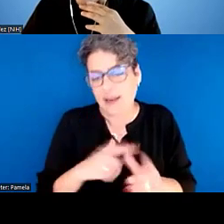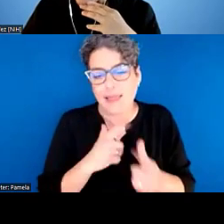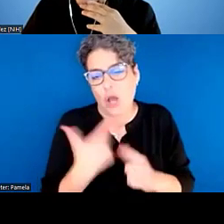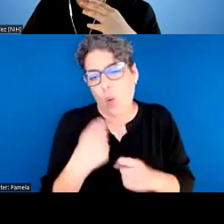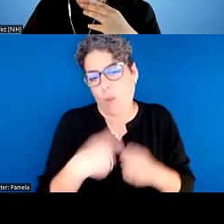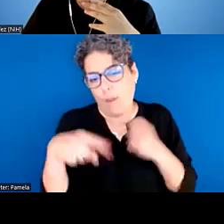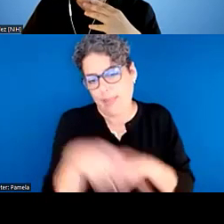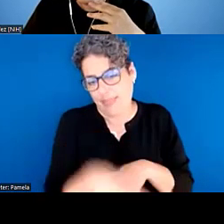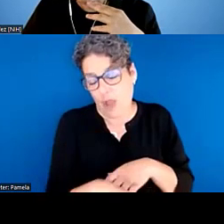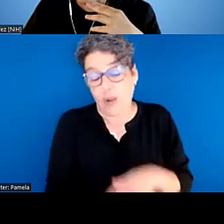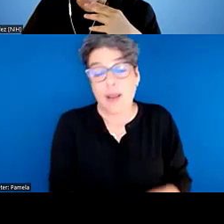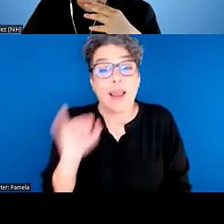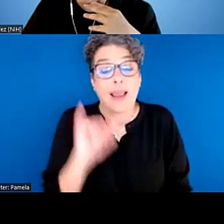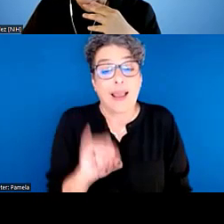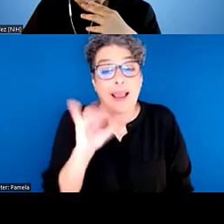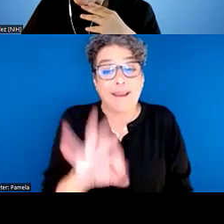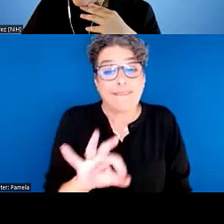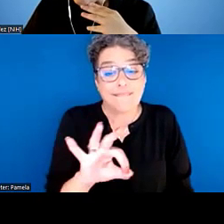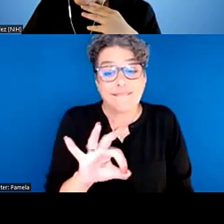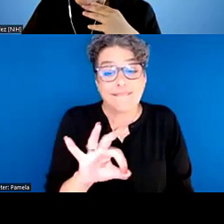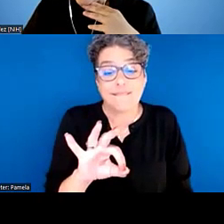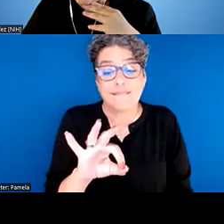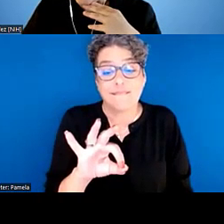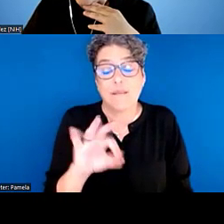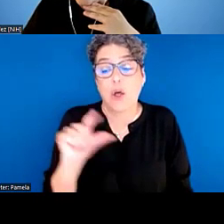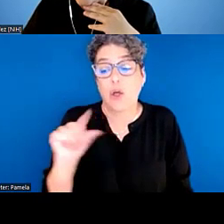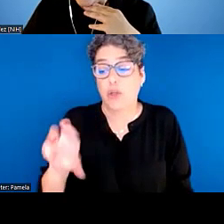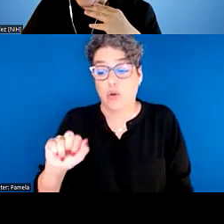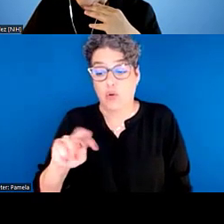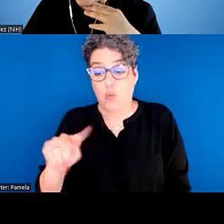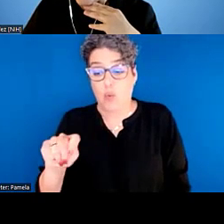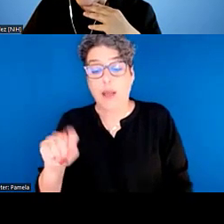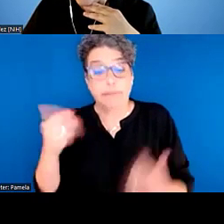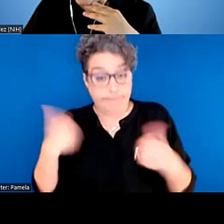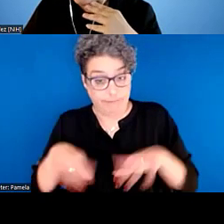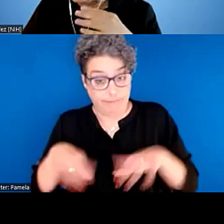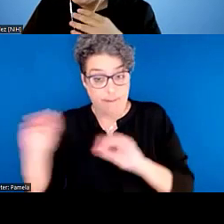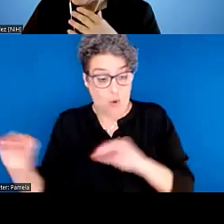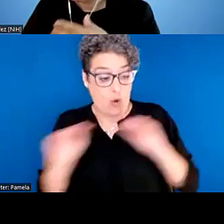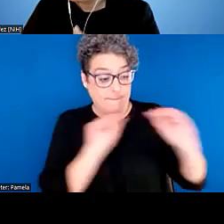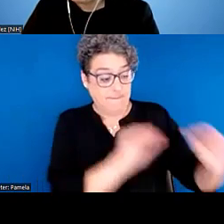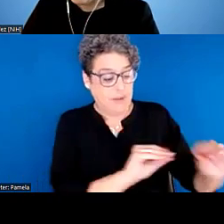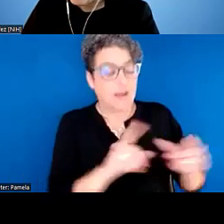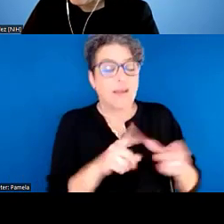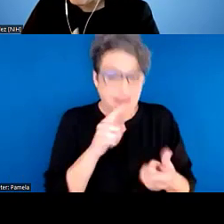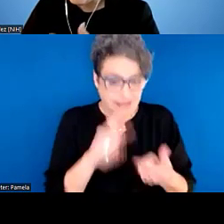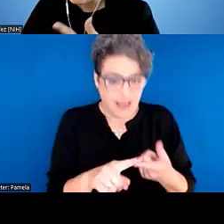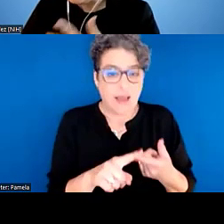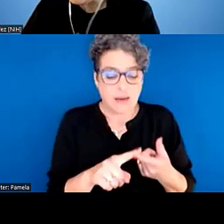And if the grant ends up moving, what we can do is .. We would ask the first institution's permission